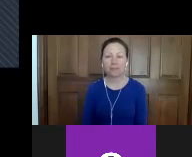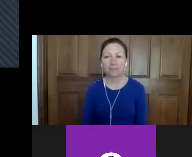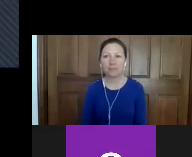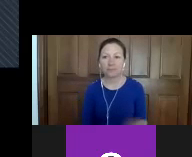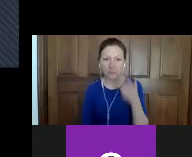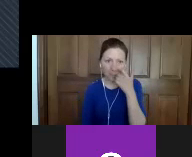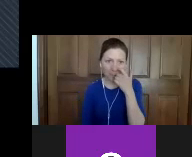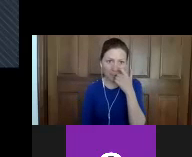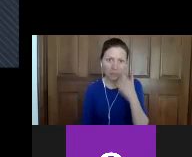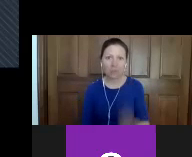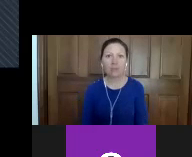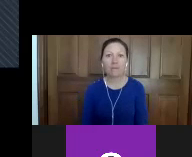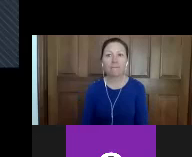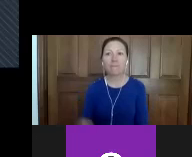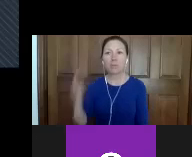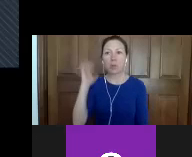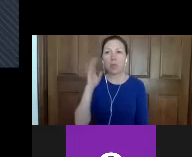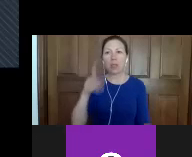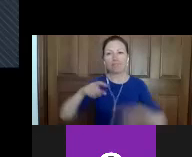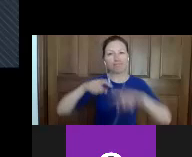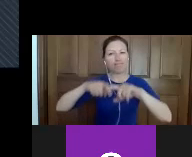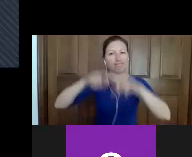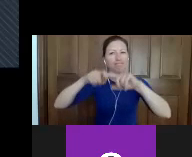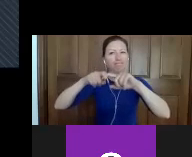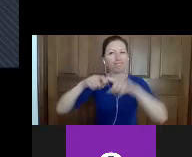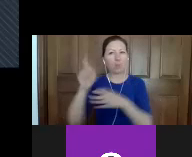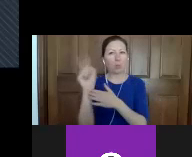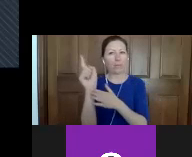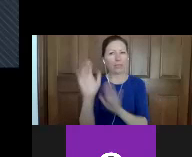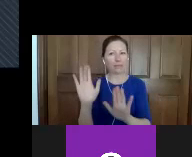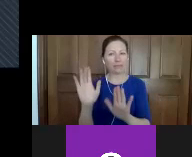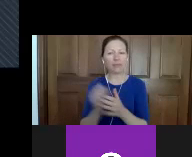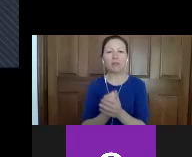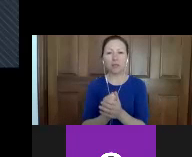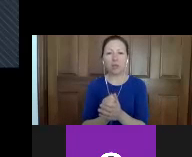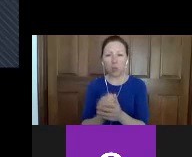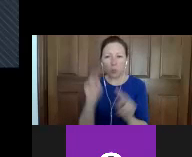So we're going to pause just a second to see what kind of questions we've had so far. But